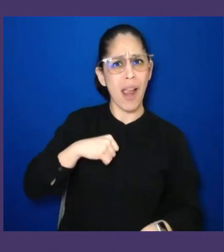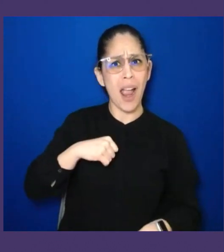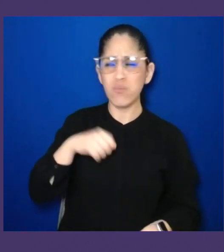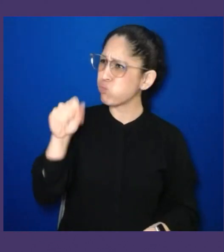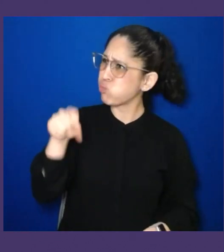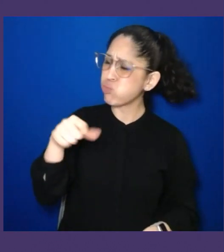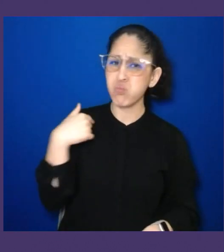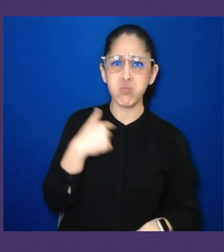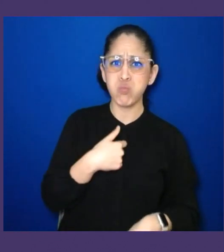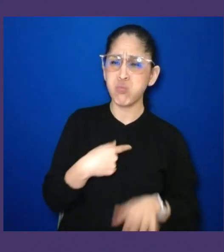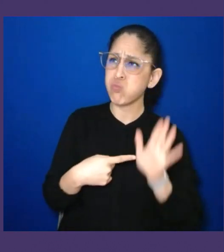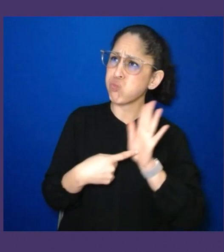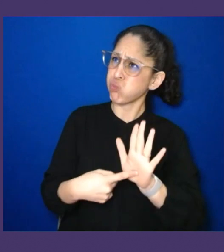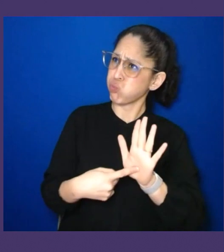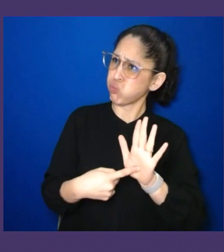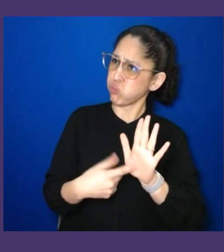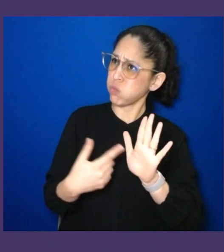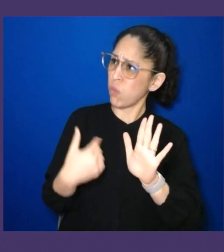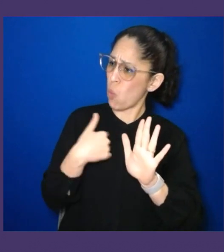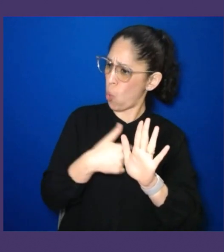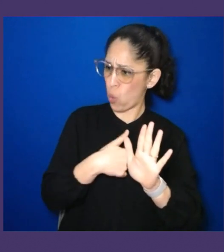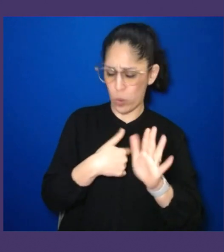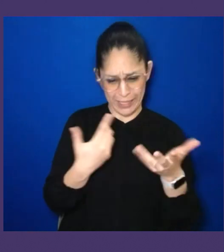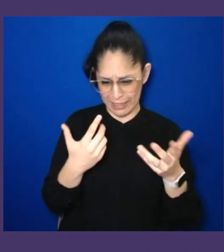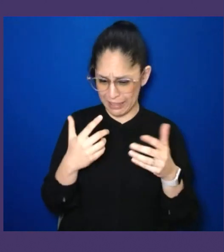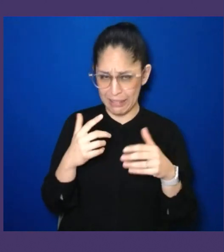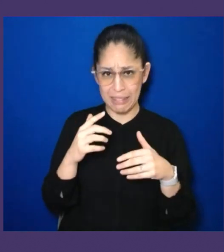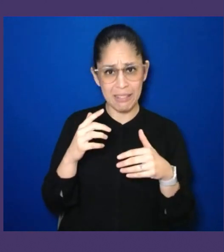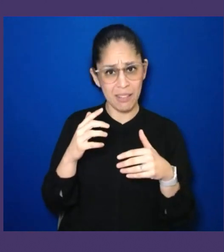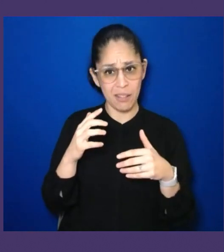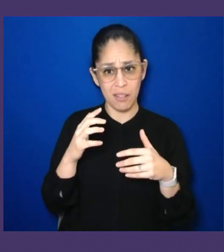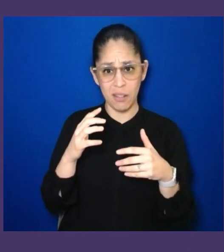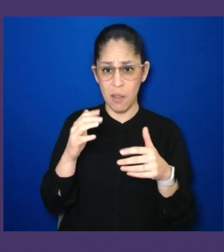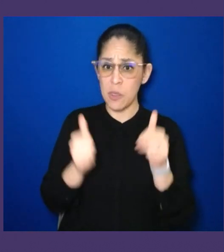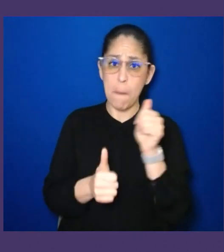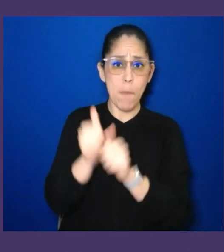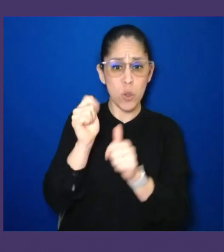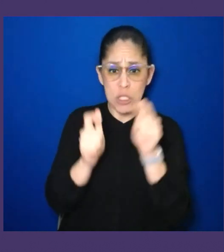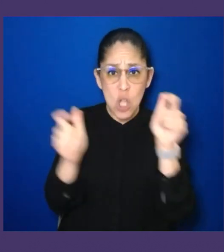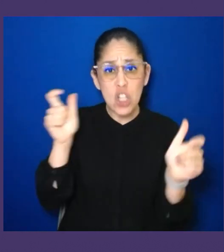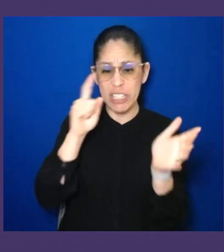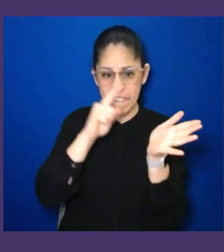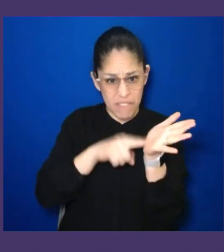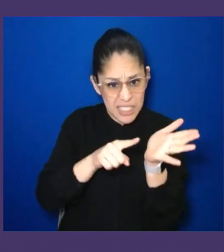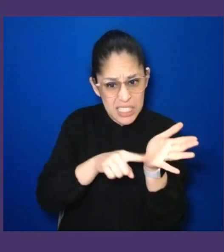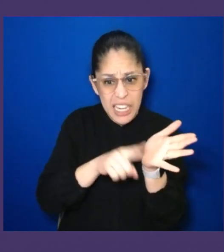"We source our largest domestic airline." Proudly, sources.